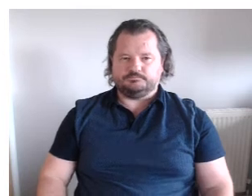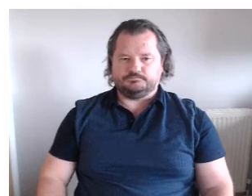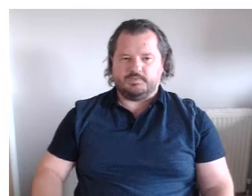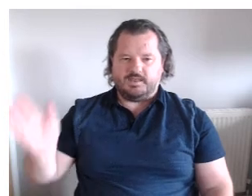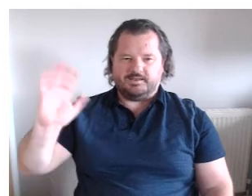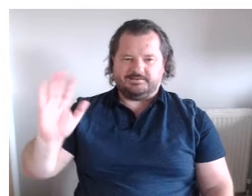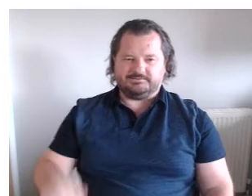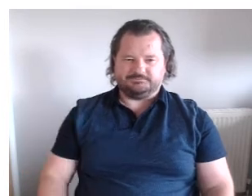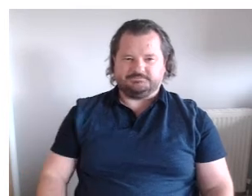Hi!